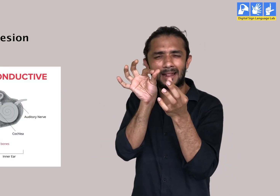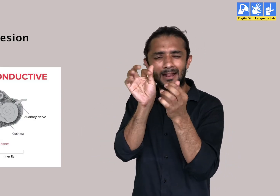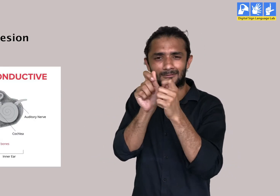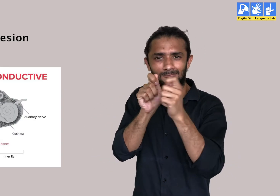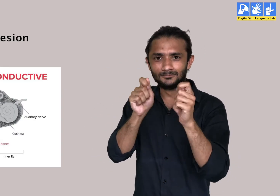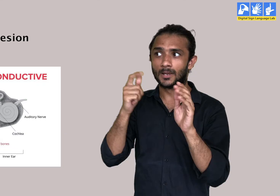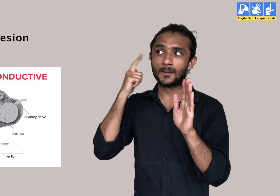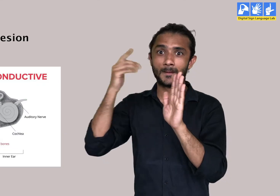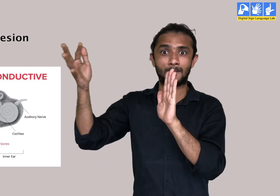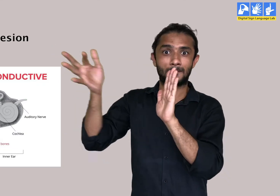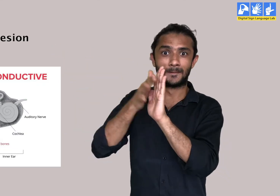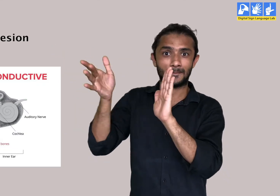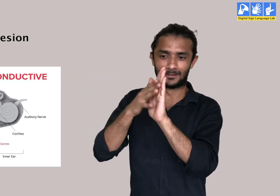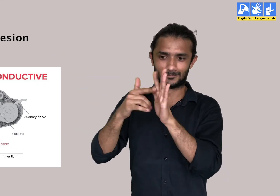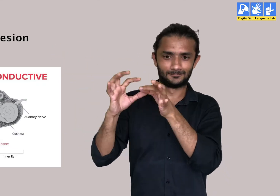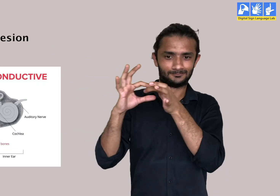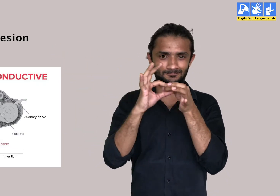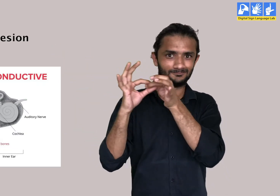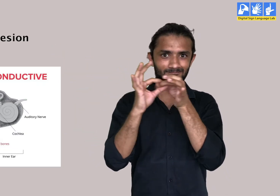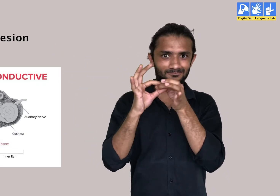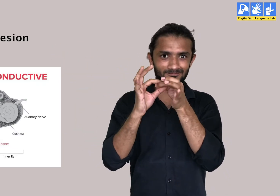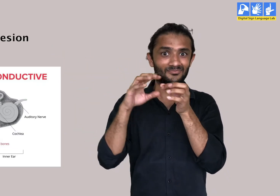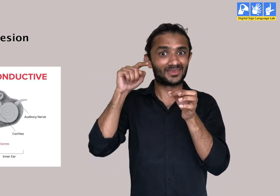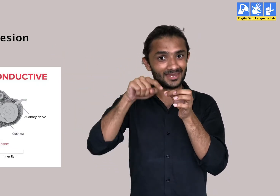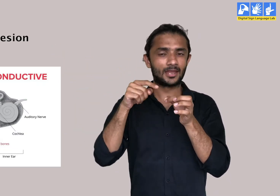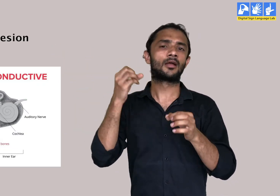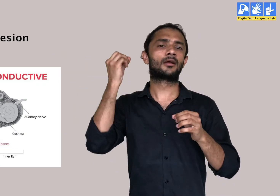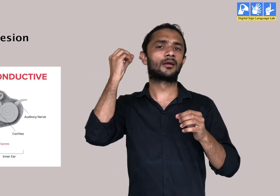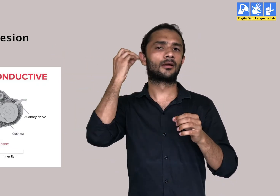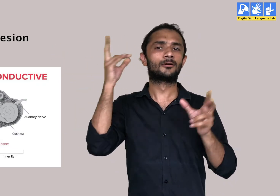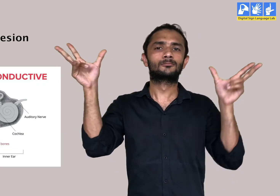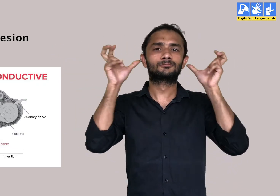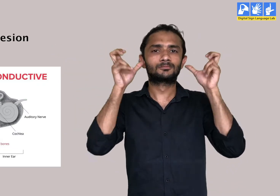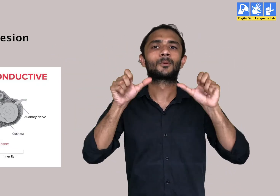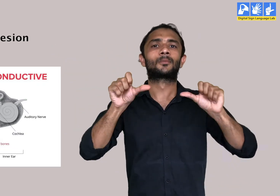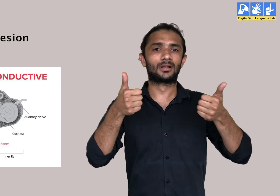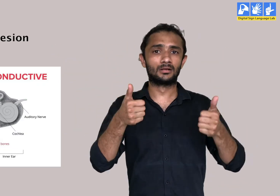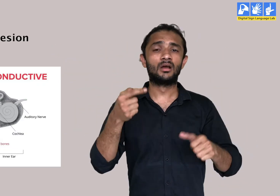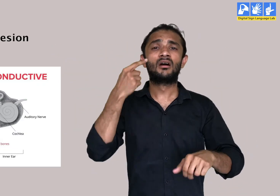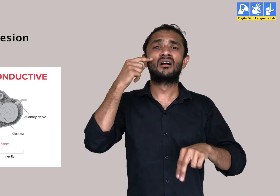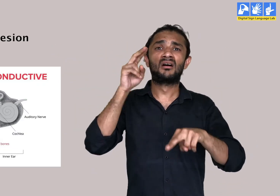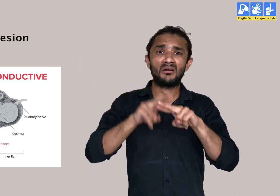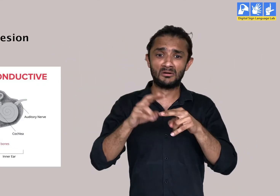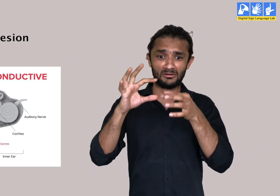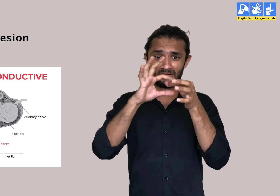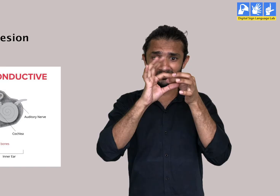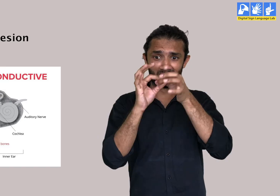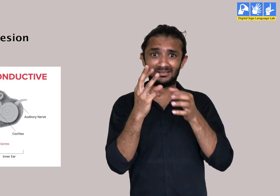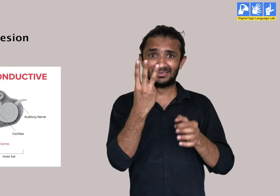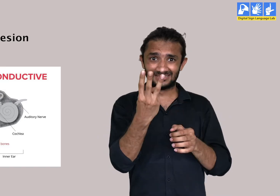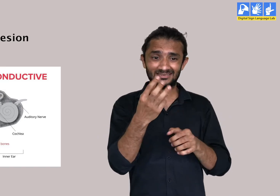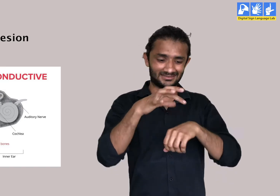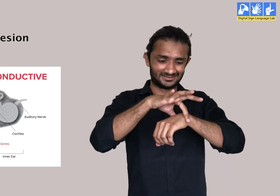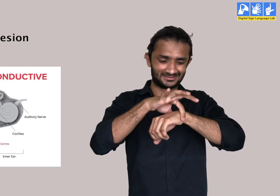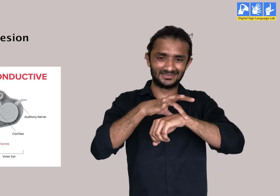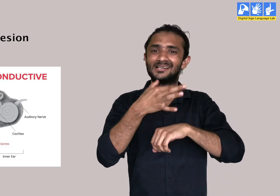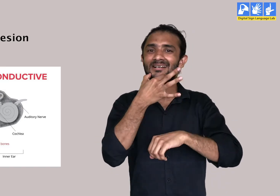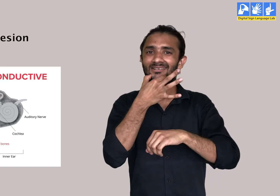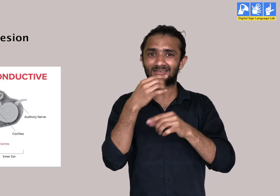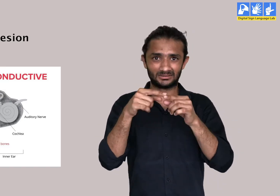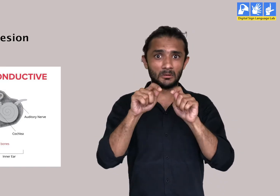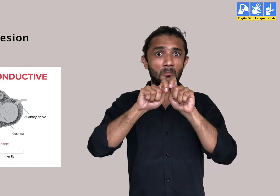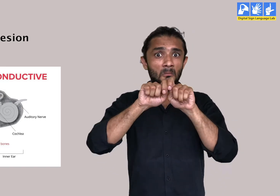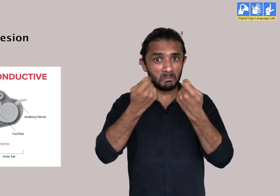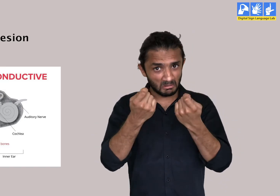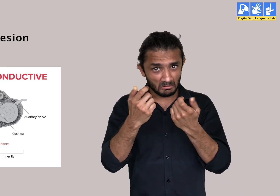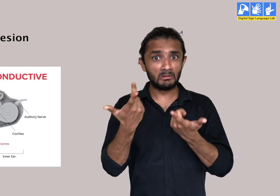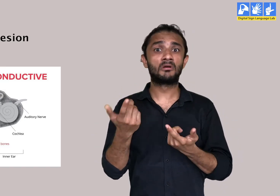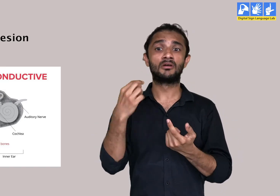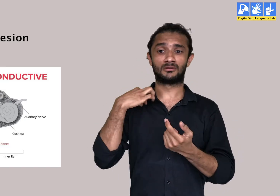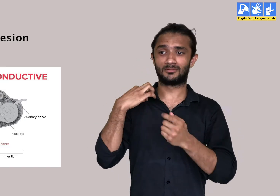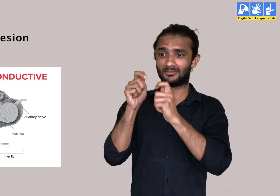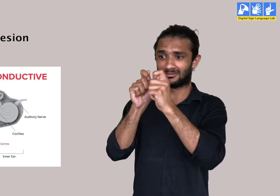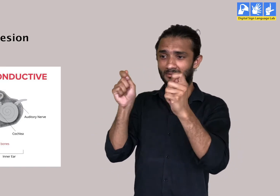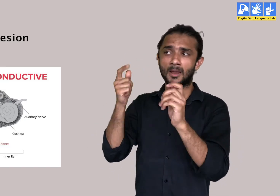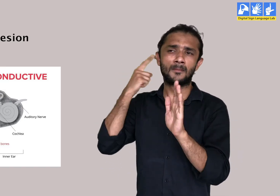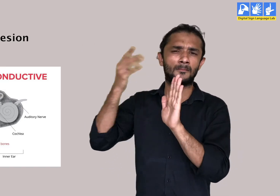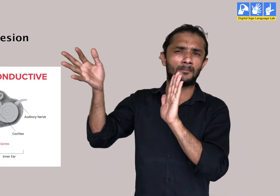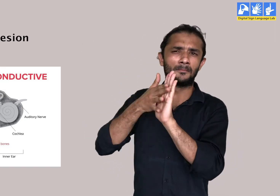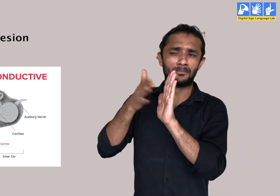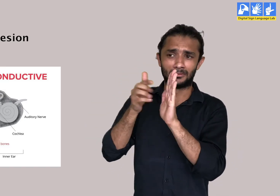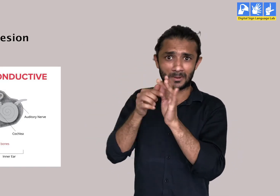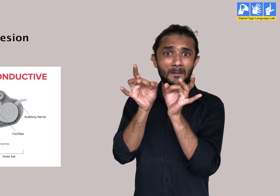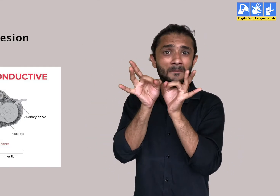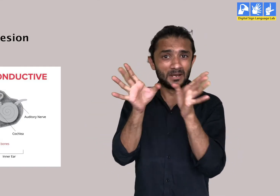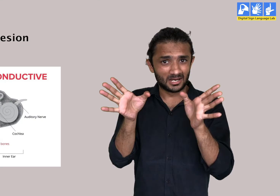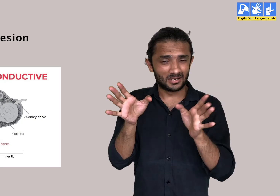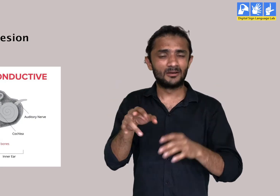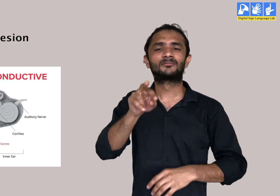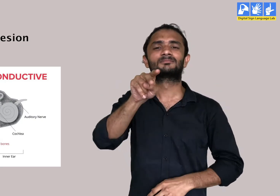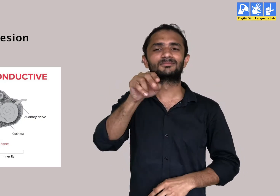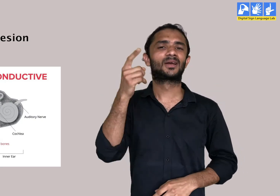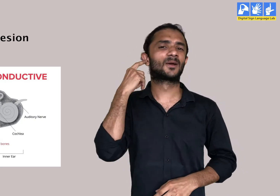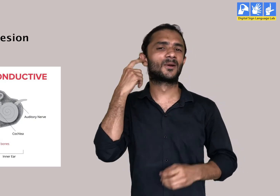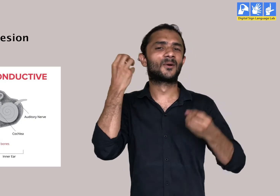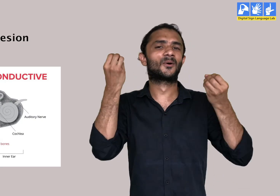Conductive hearing loss occurs when sound waves cannot reach the inner ear. The cause may be earwax buildup, fluid, or a punctured eardrum.